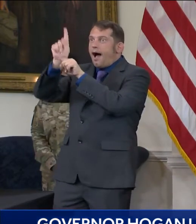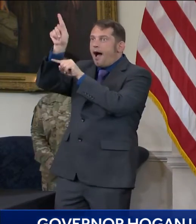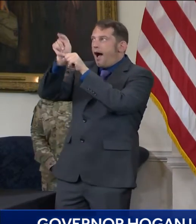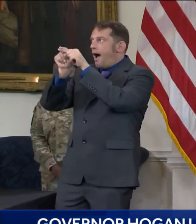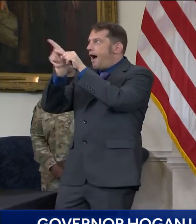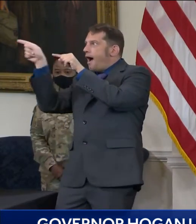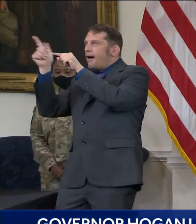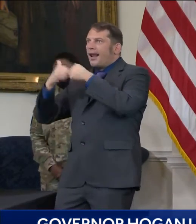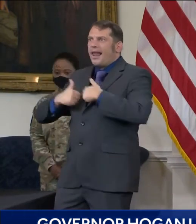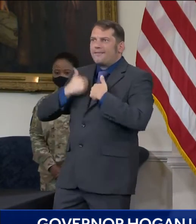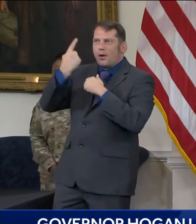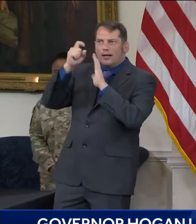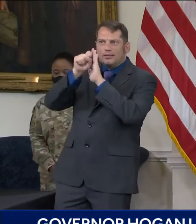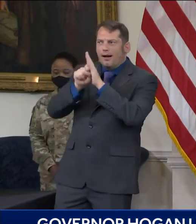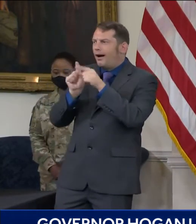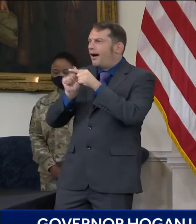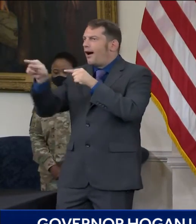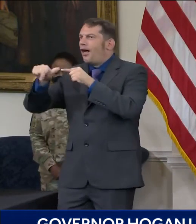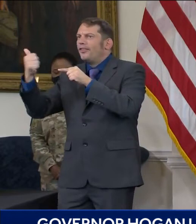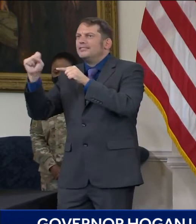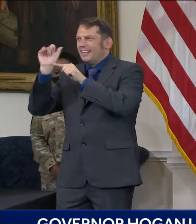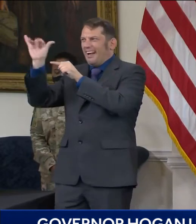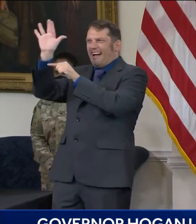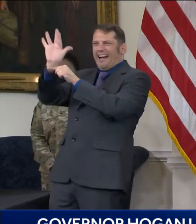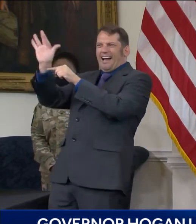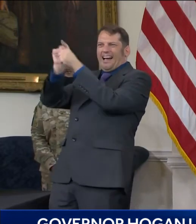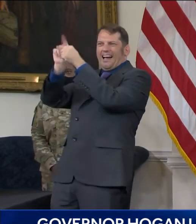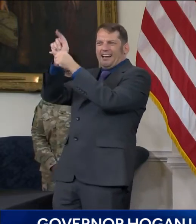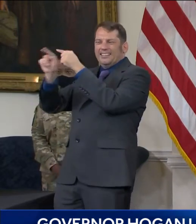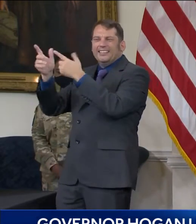ACROSS THE STATE LINE, THEY LIVE IN PENNSYLVANIA AND WORK IN